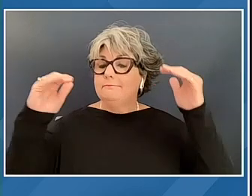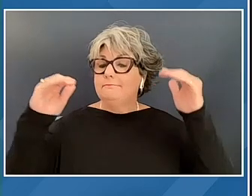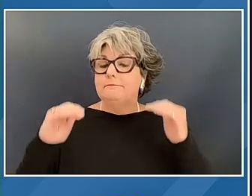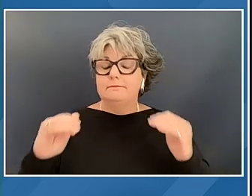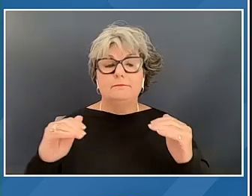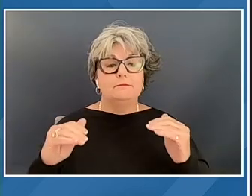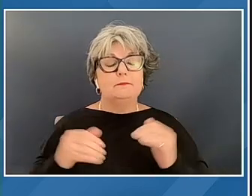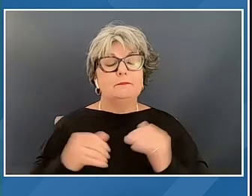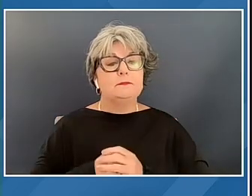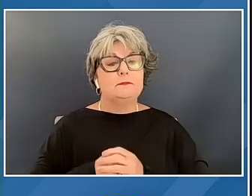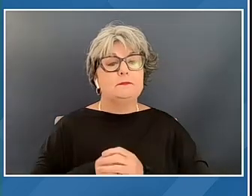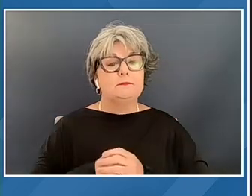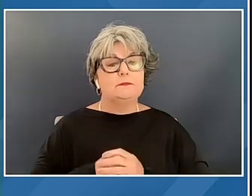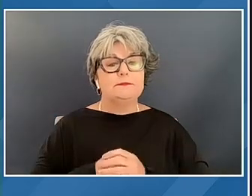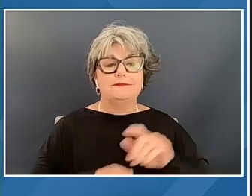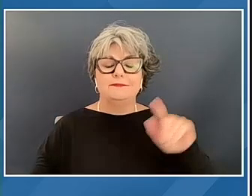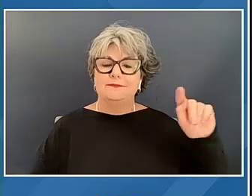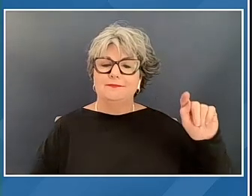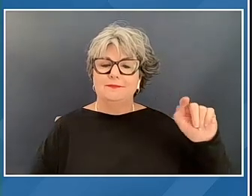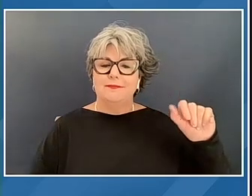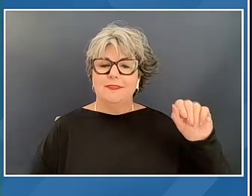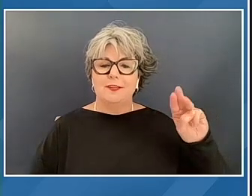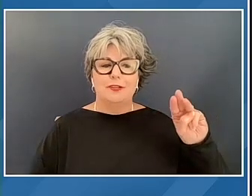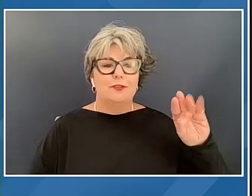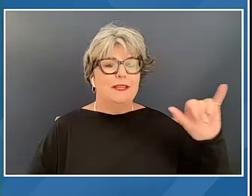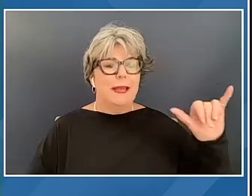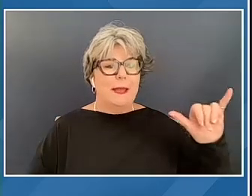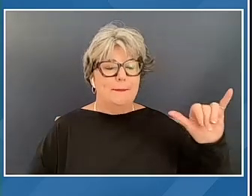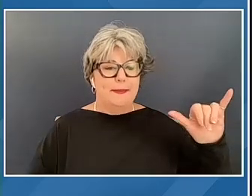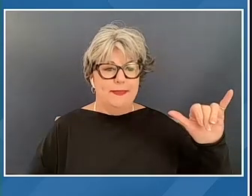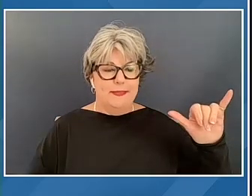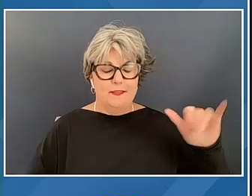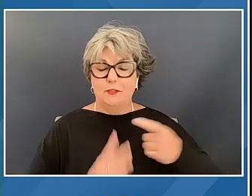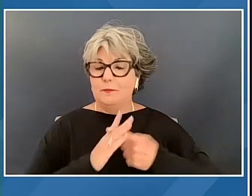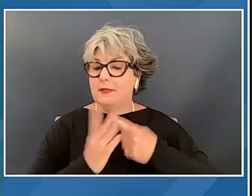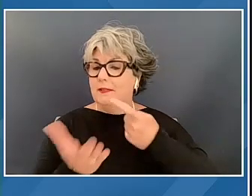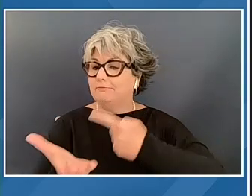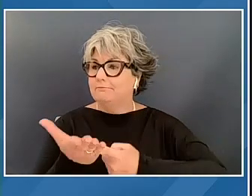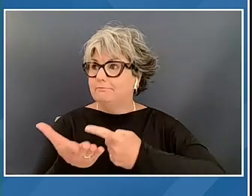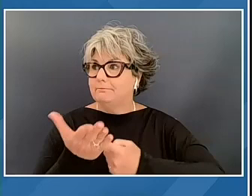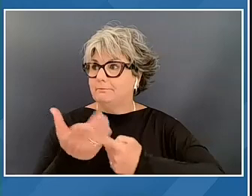back to Tamy to lead us through discussion on question number one.